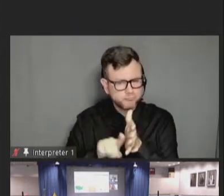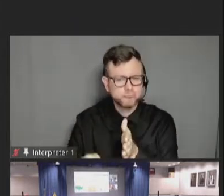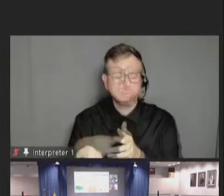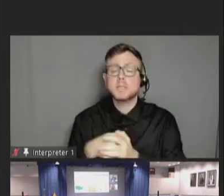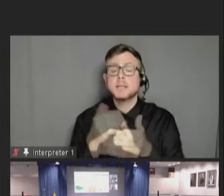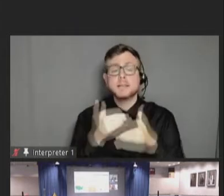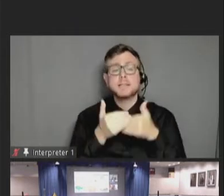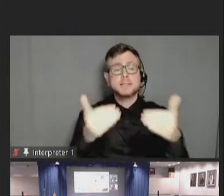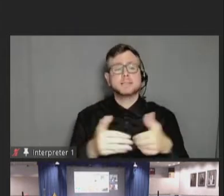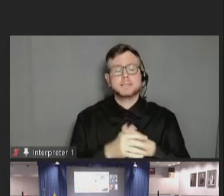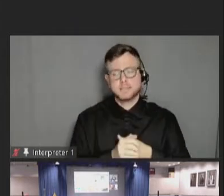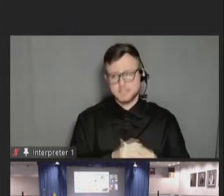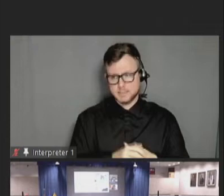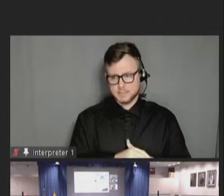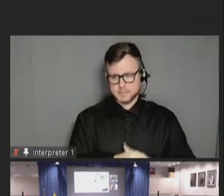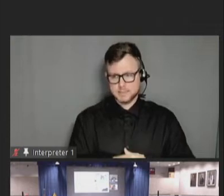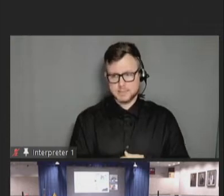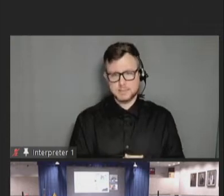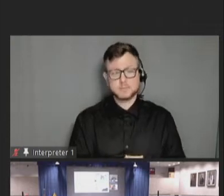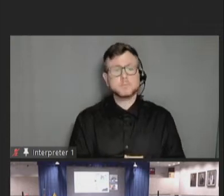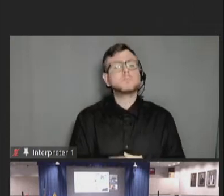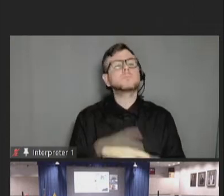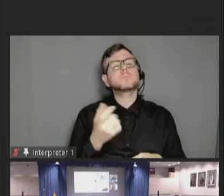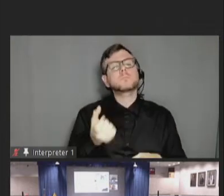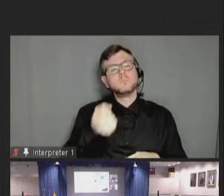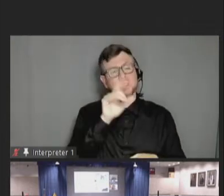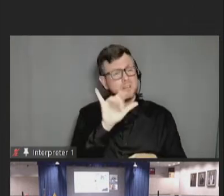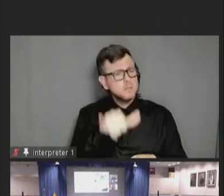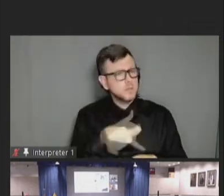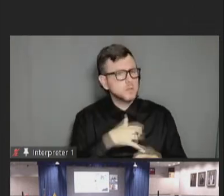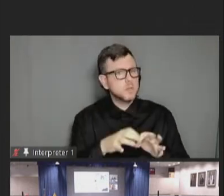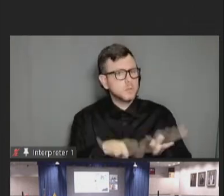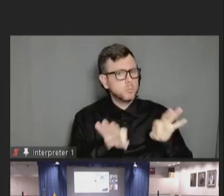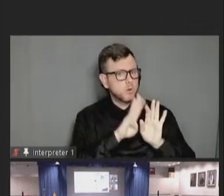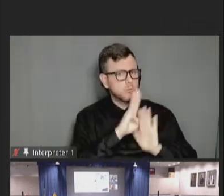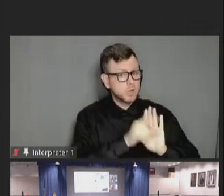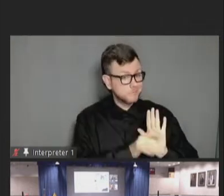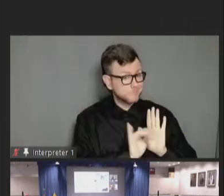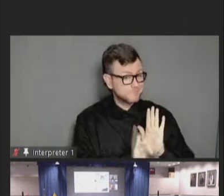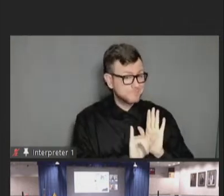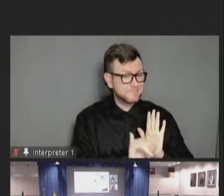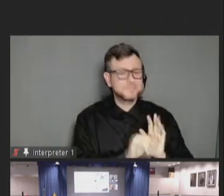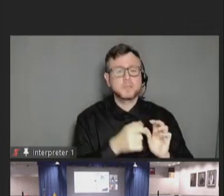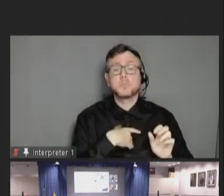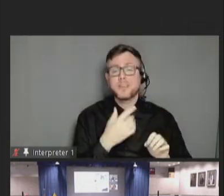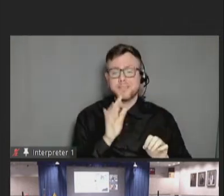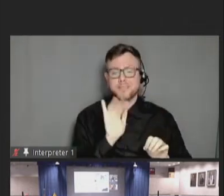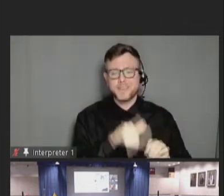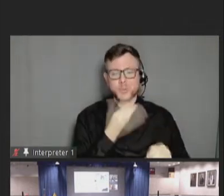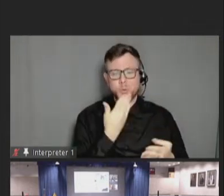please. Now, while that's an important backdrop -- and that's sort of the good news in terms of what